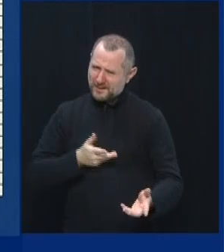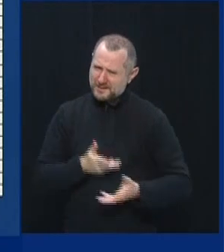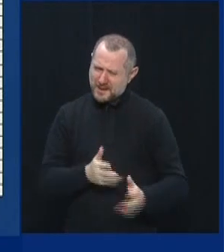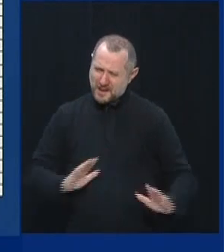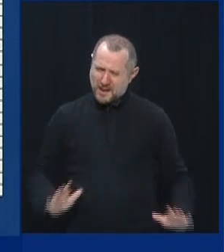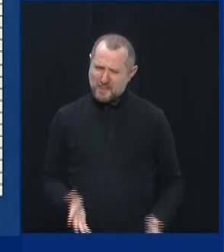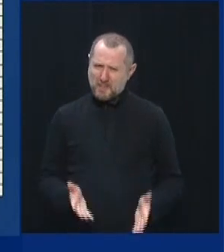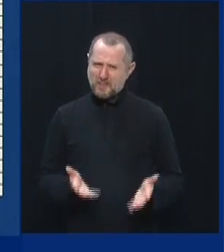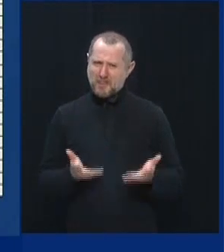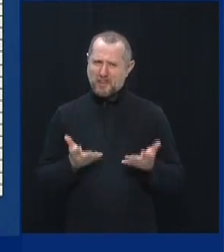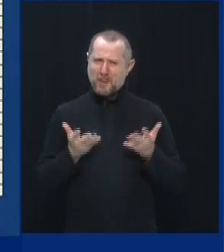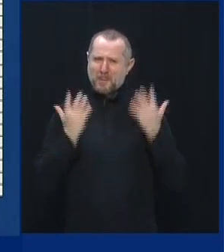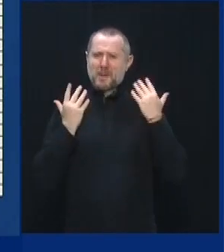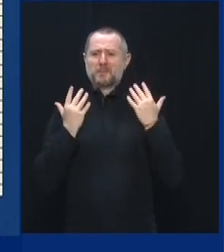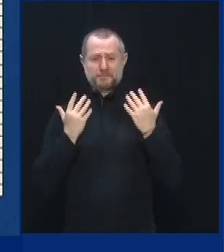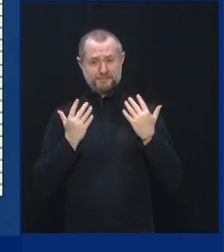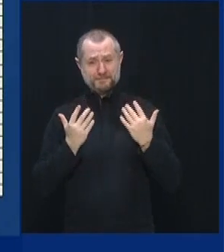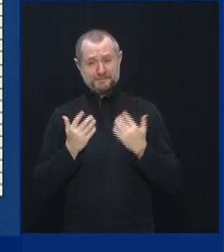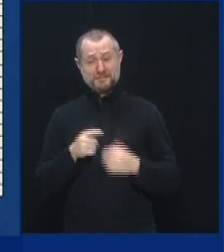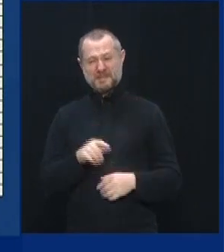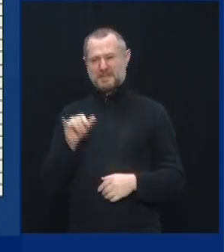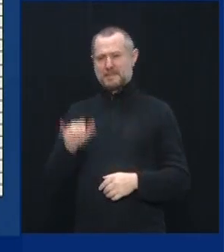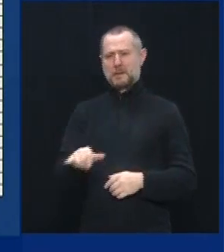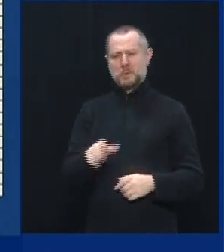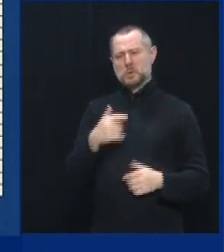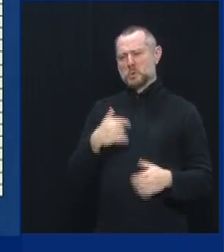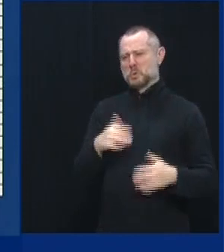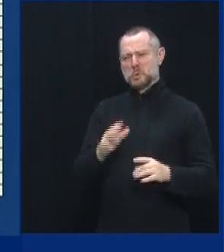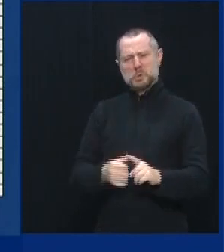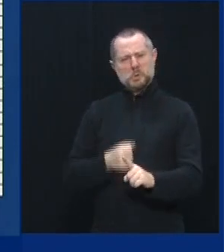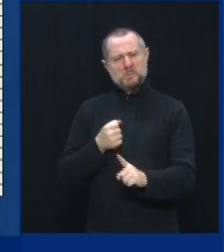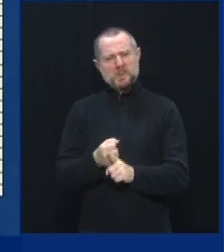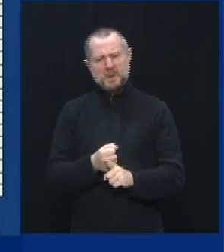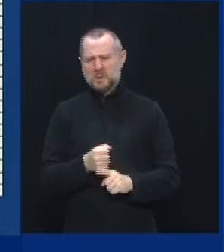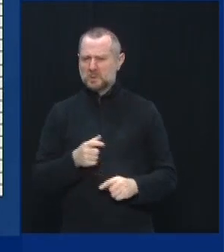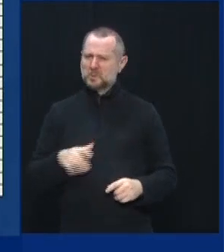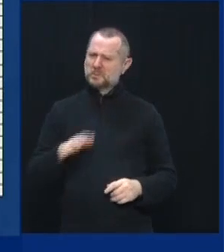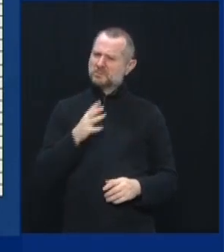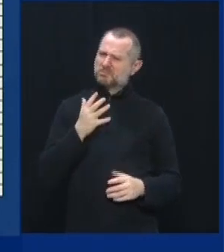WORK ON THOSE LOW PERFORMING HOSPITALS TO GET THE